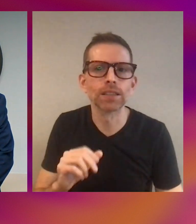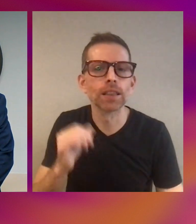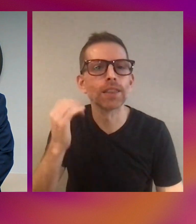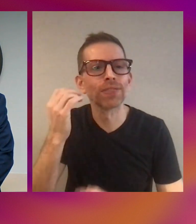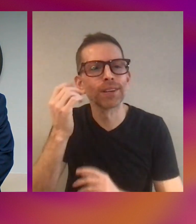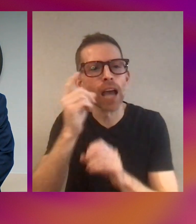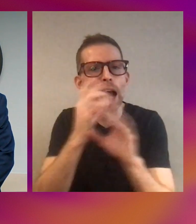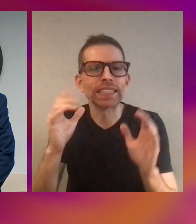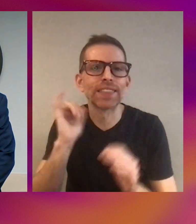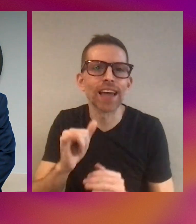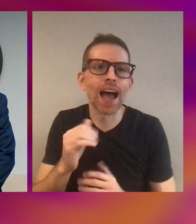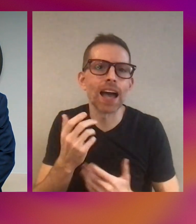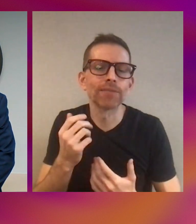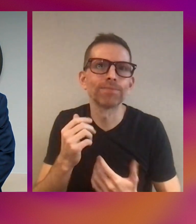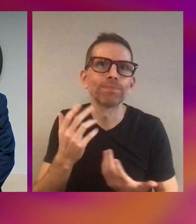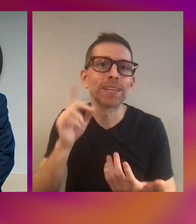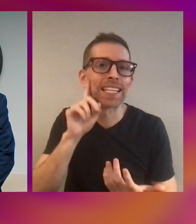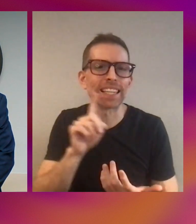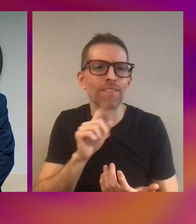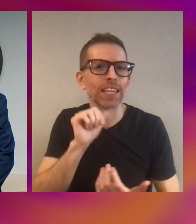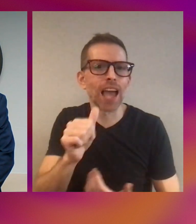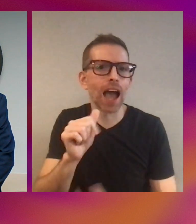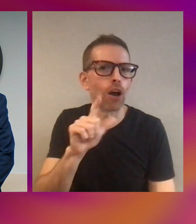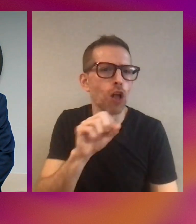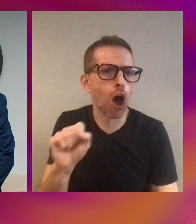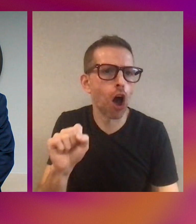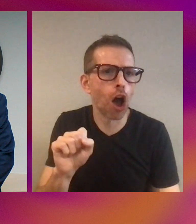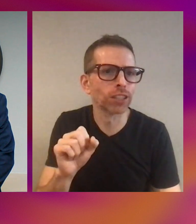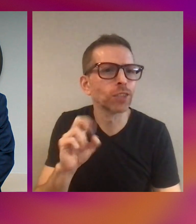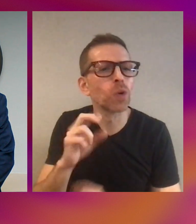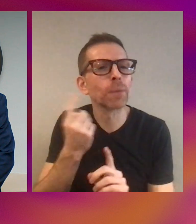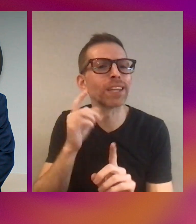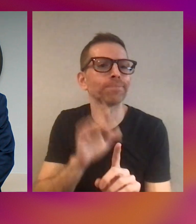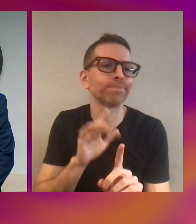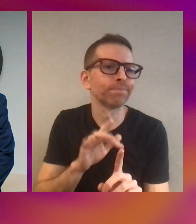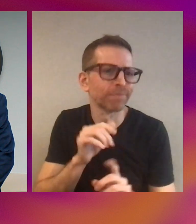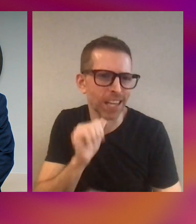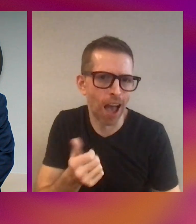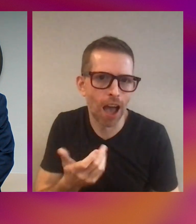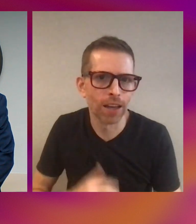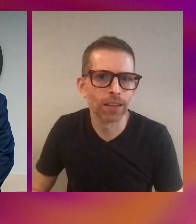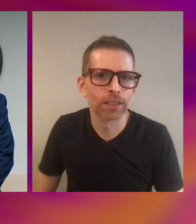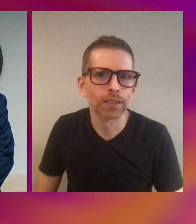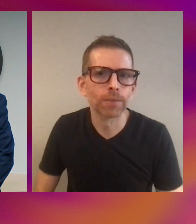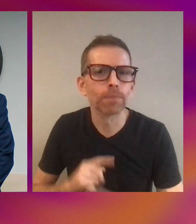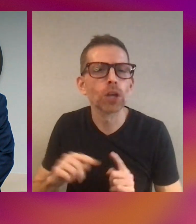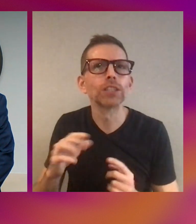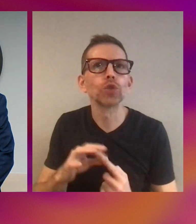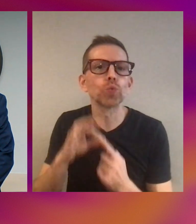but really it's a rather unique and valuable way of experiencing the world.